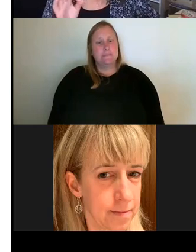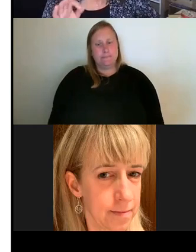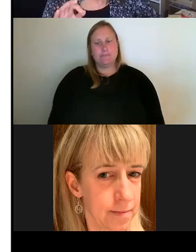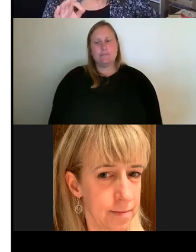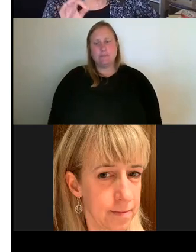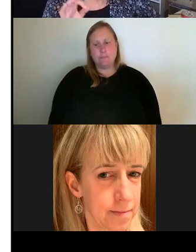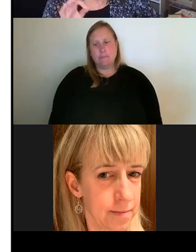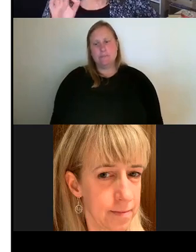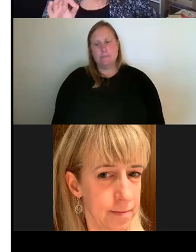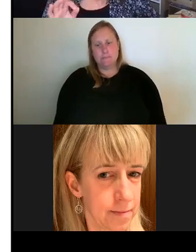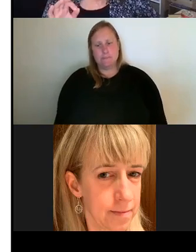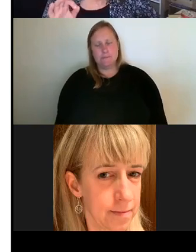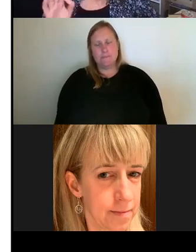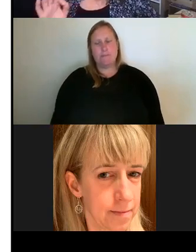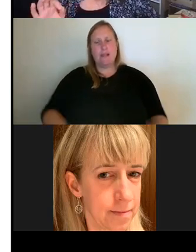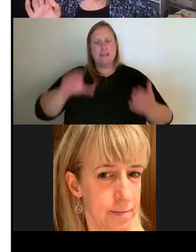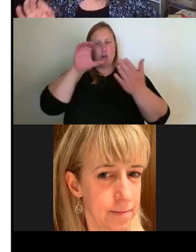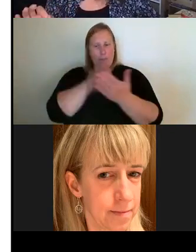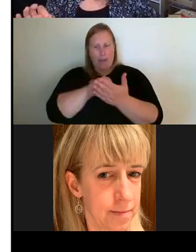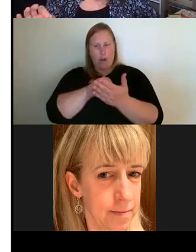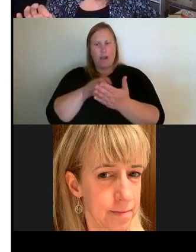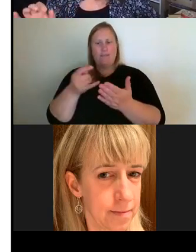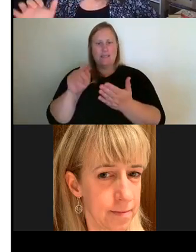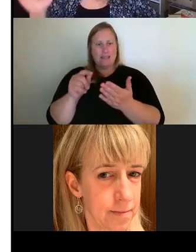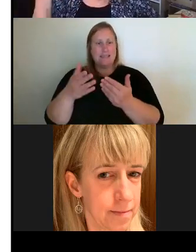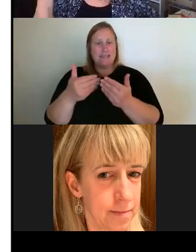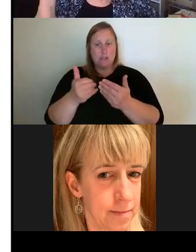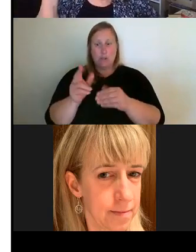an easier to read for most people when it has a